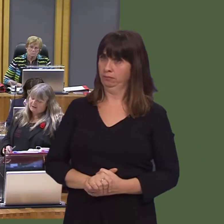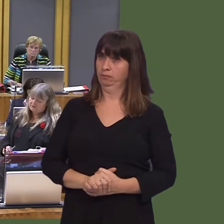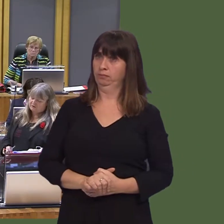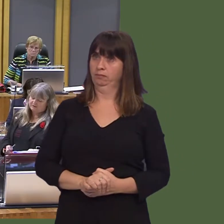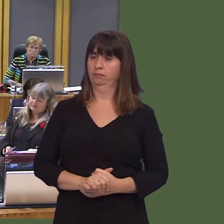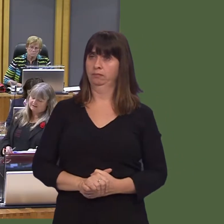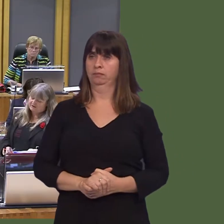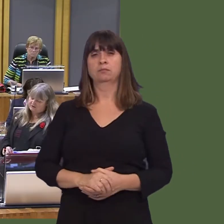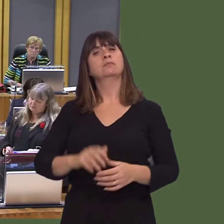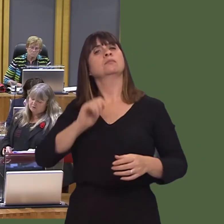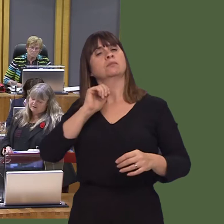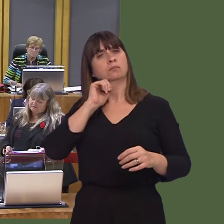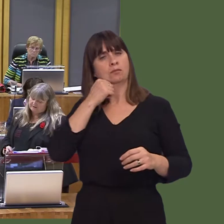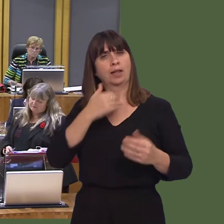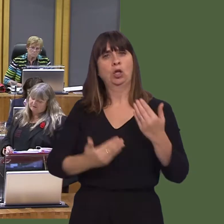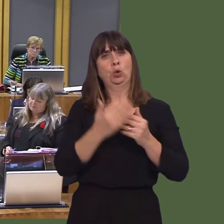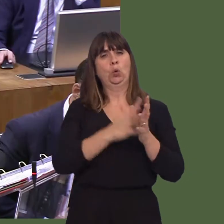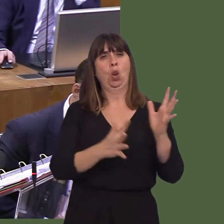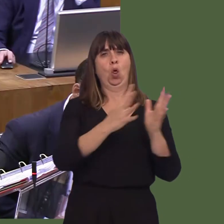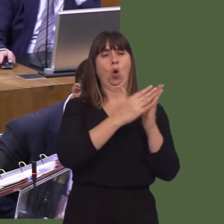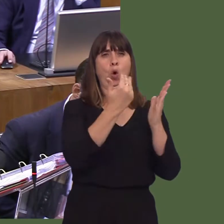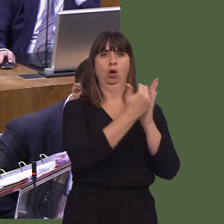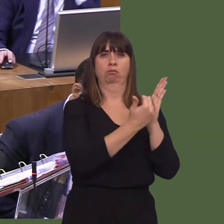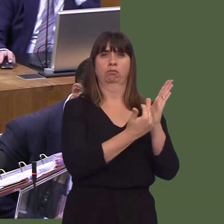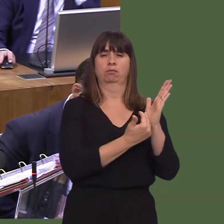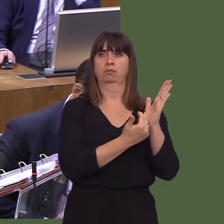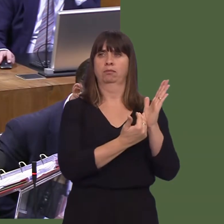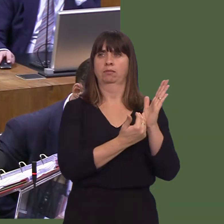We will introduce legislation to remove the defence of reasonable punishment, and we will